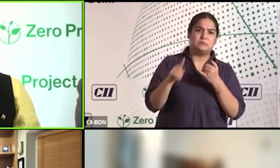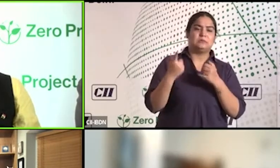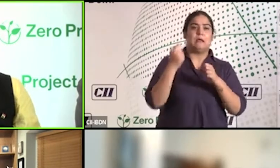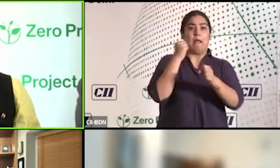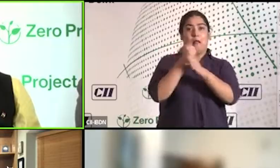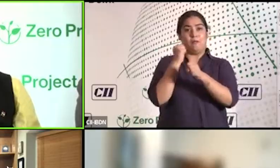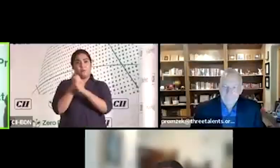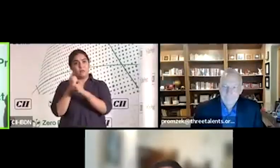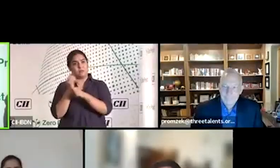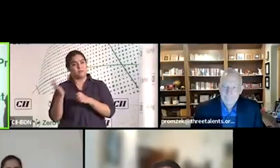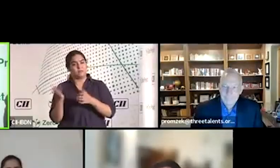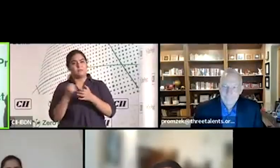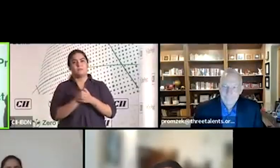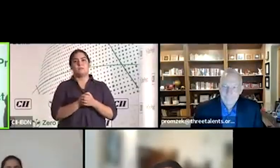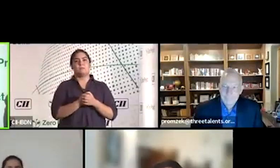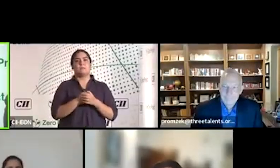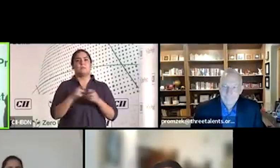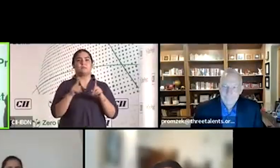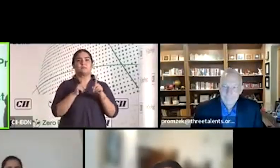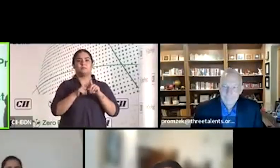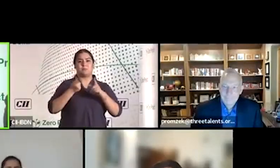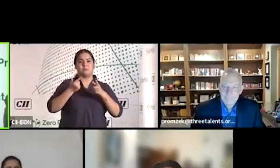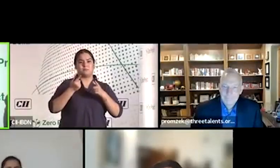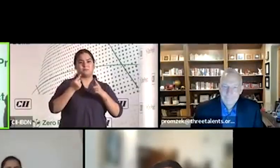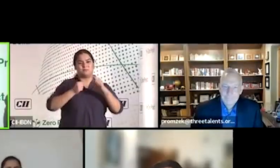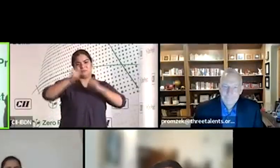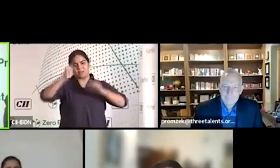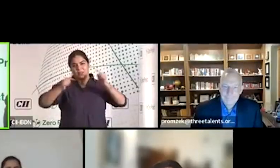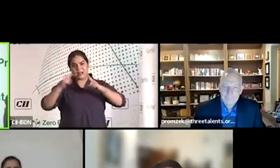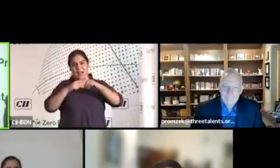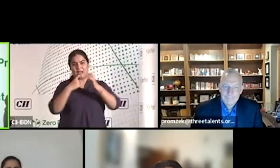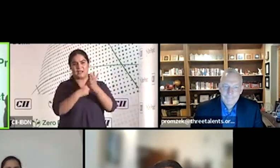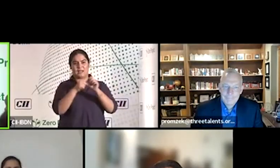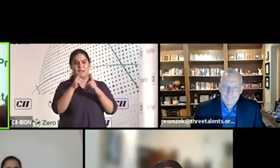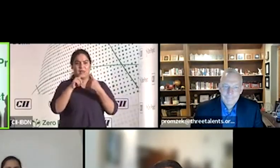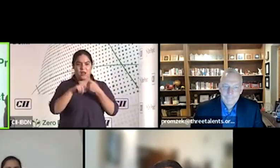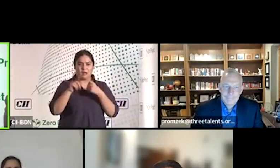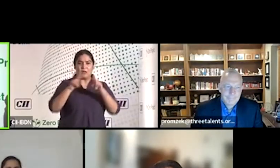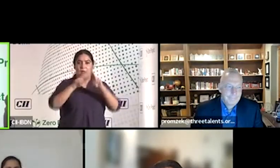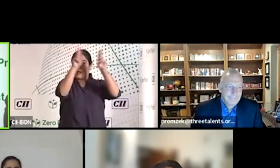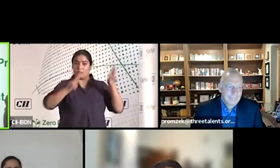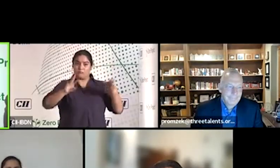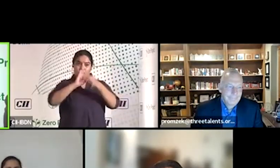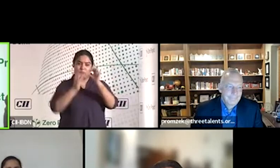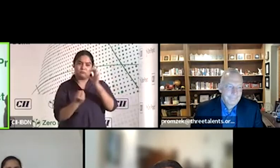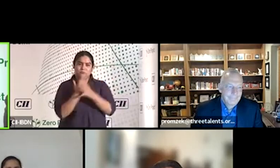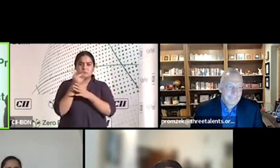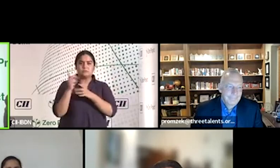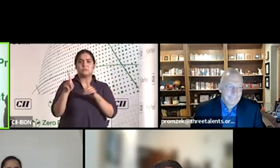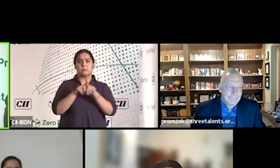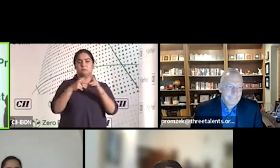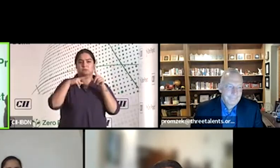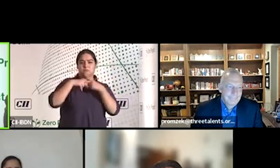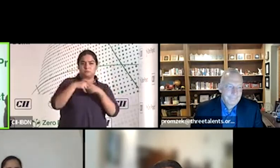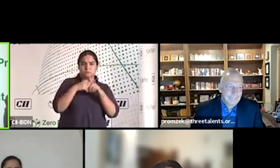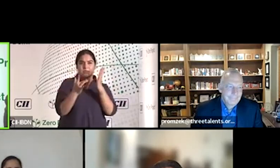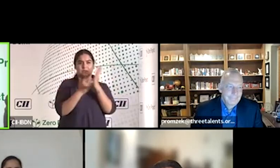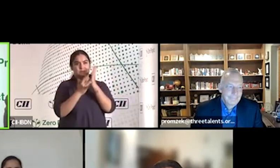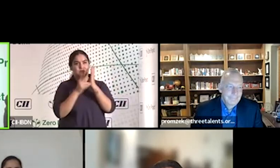how the trade associations, international organization, technical expert, subject experts,